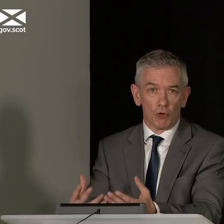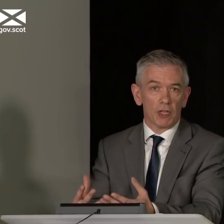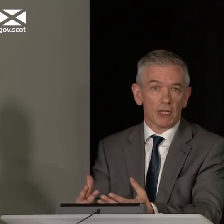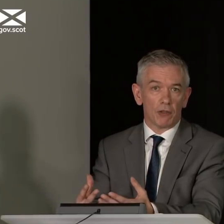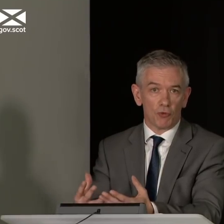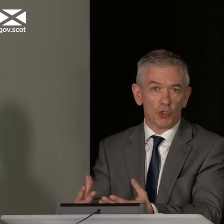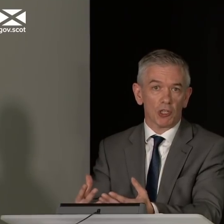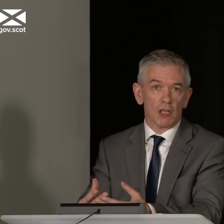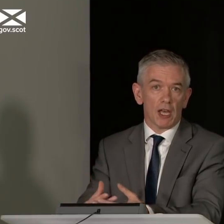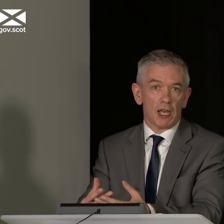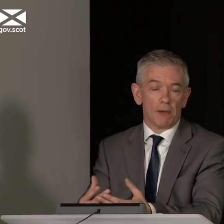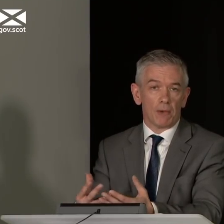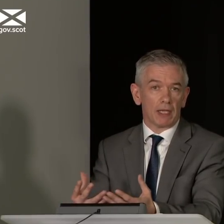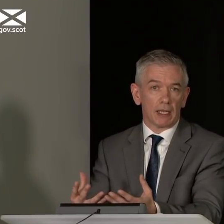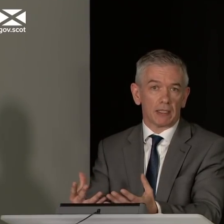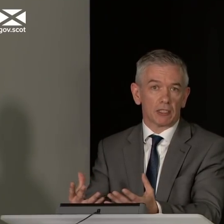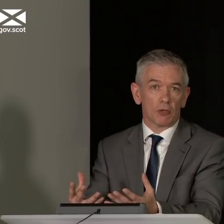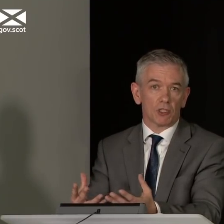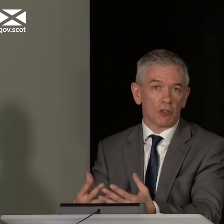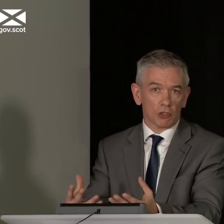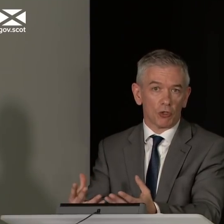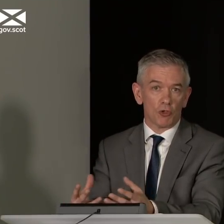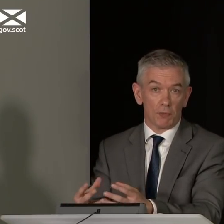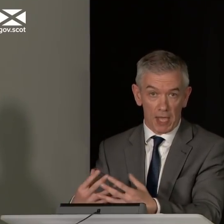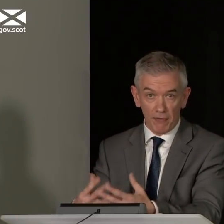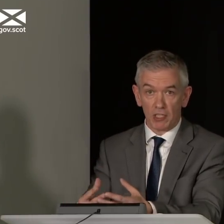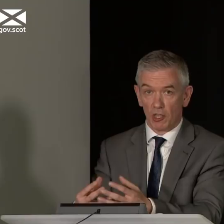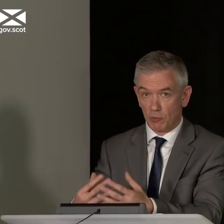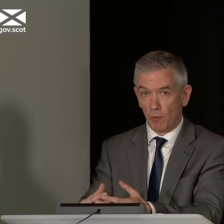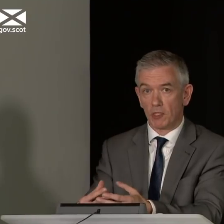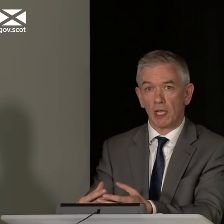that in the future and come to a different conclusion. But the evidence for this moment